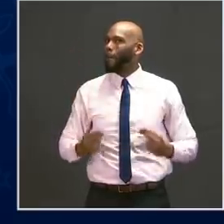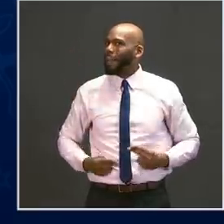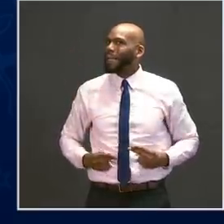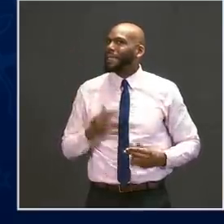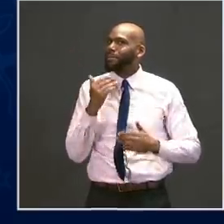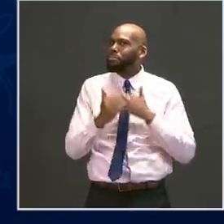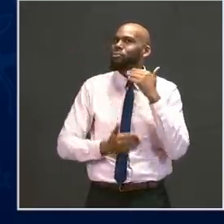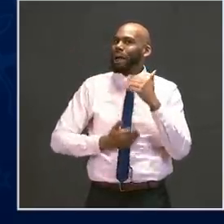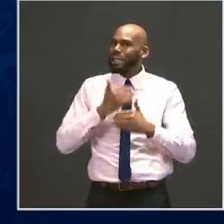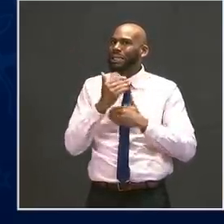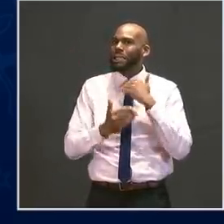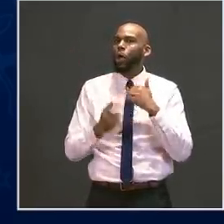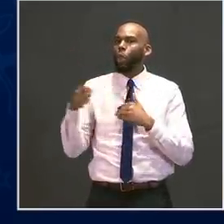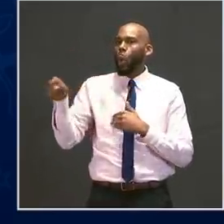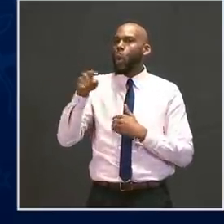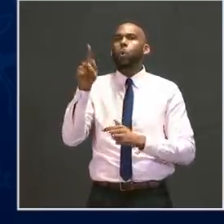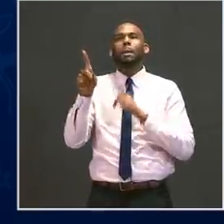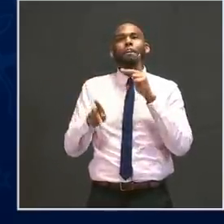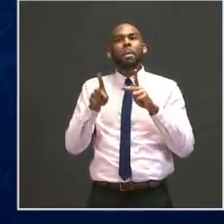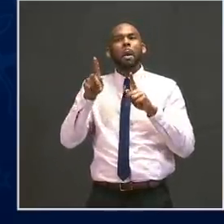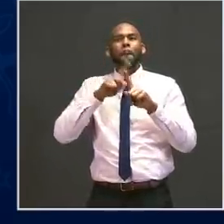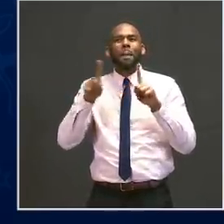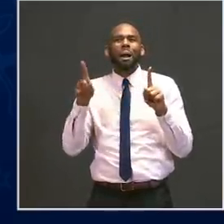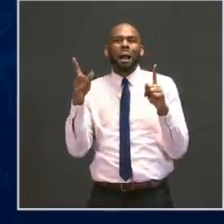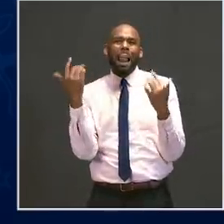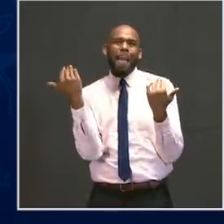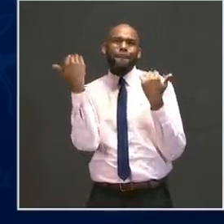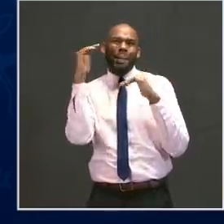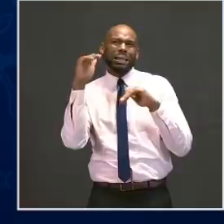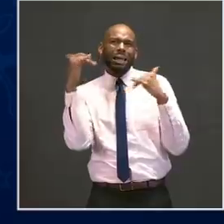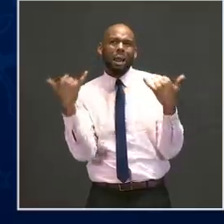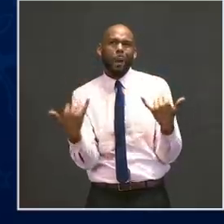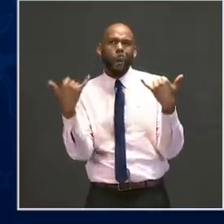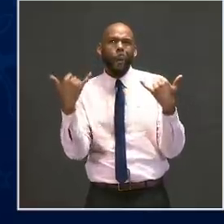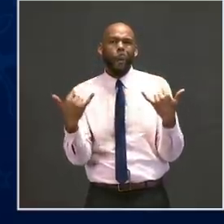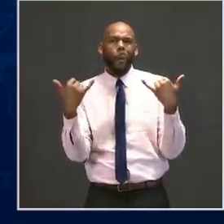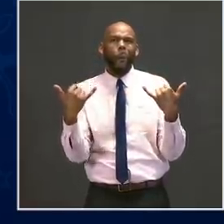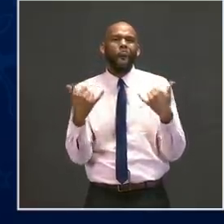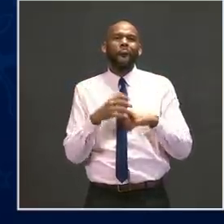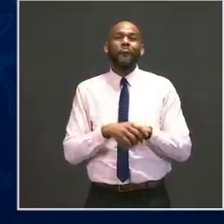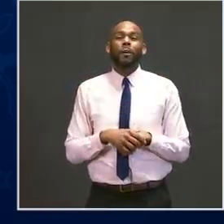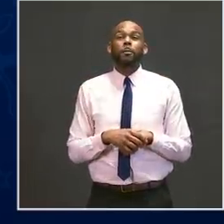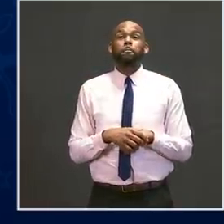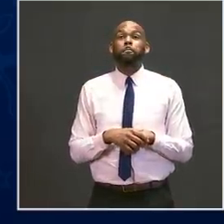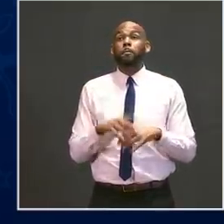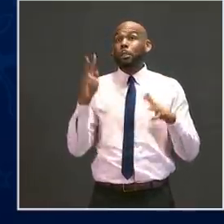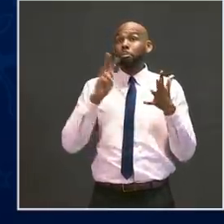but that capacity is limited right now. And it means we're just not equipped